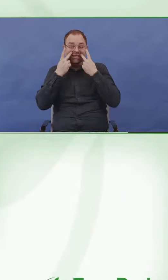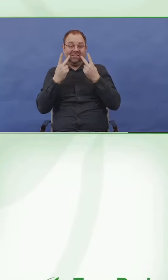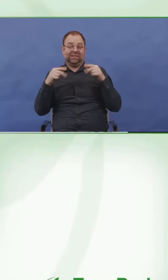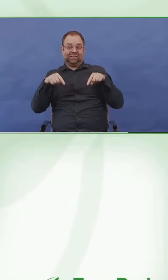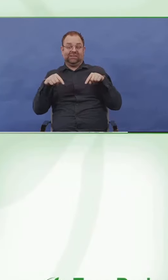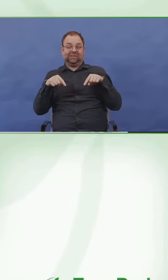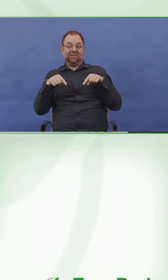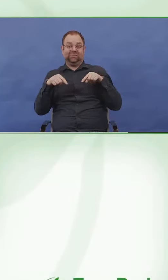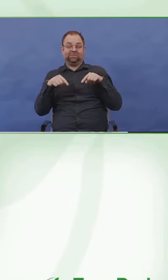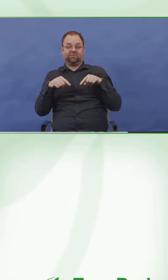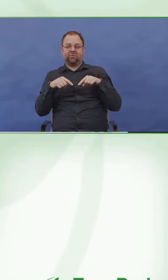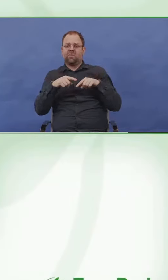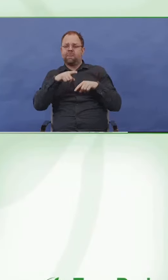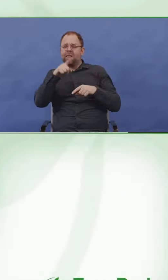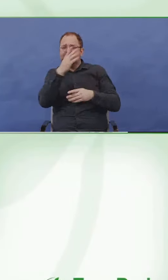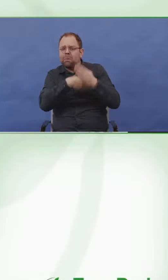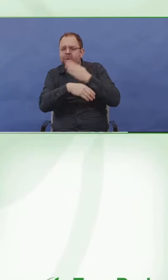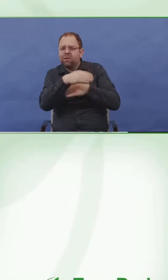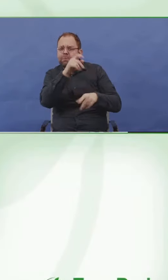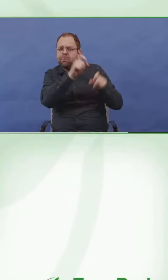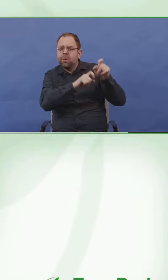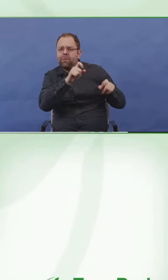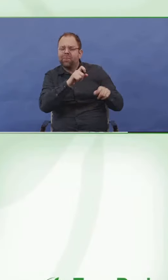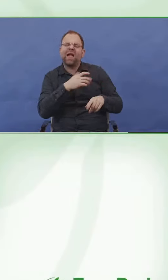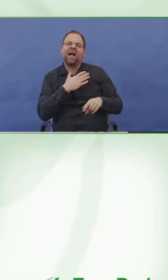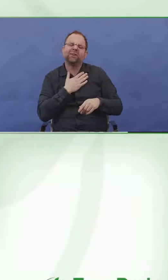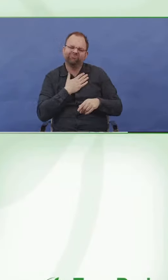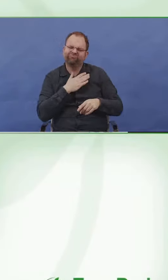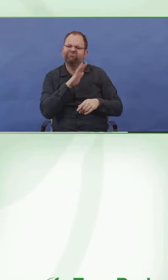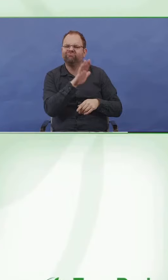interpret institutionalisation, but we are not fit to discuss this at the moment.